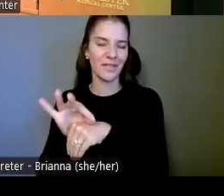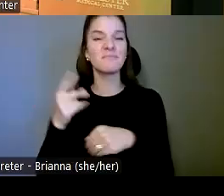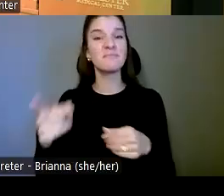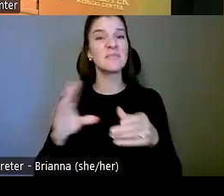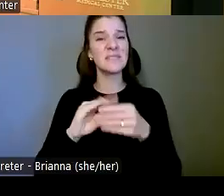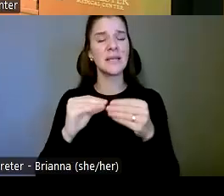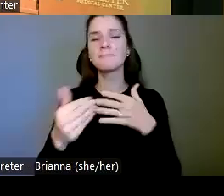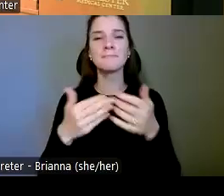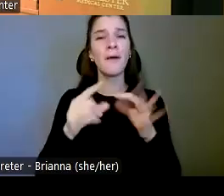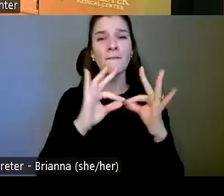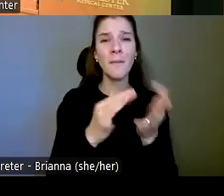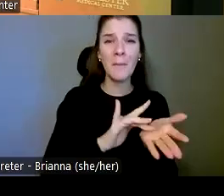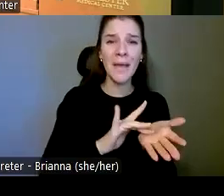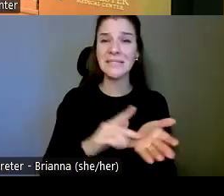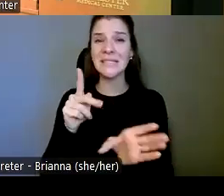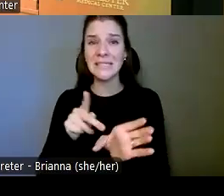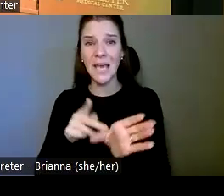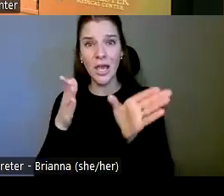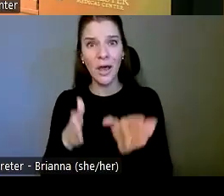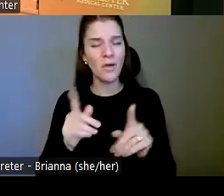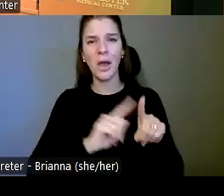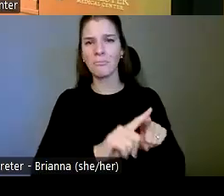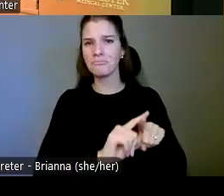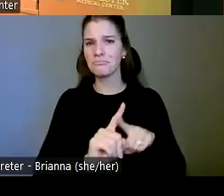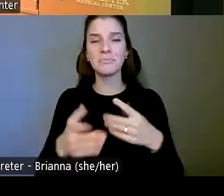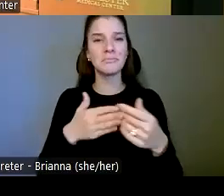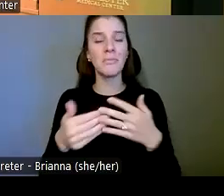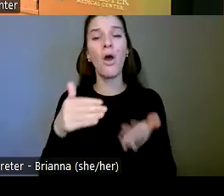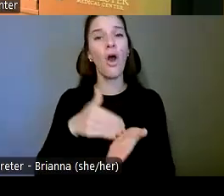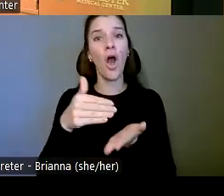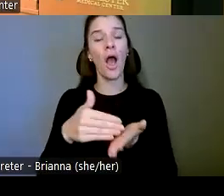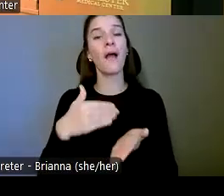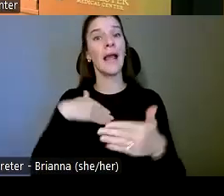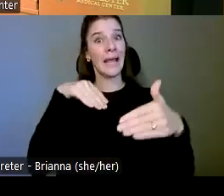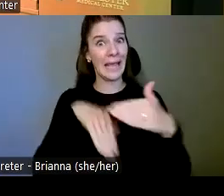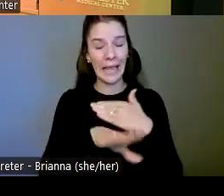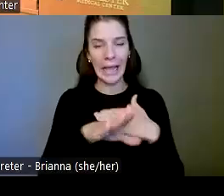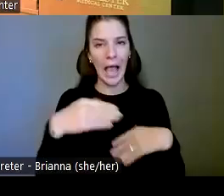family medicine. He says oftentimes you come in and you got 82 different problems with the